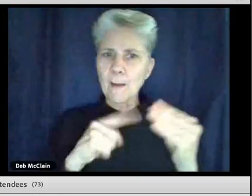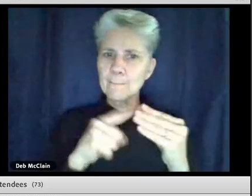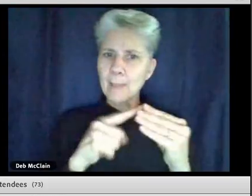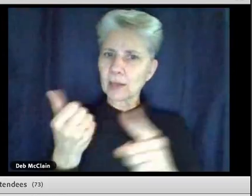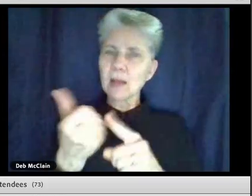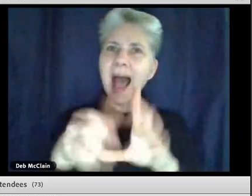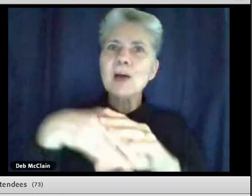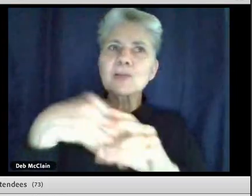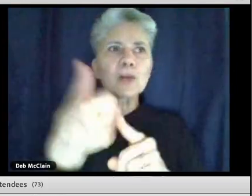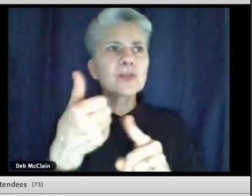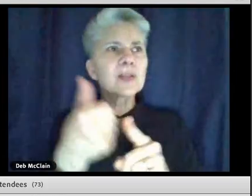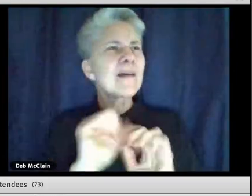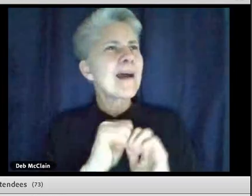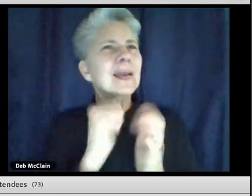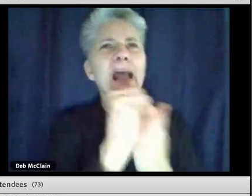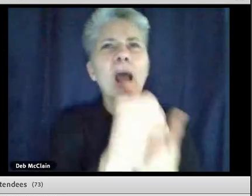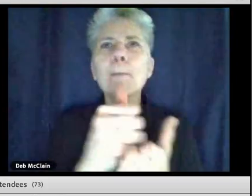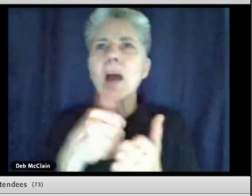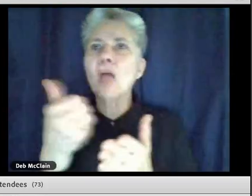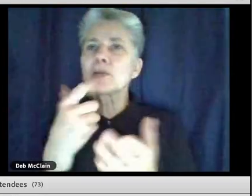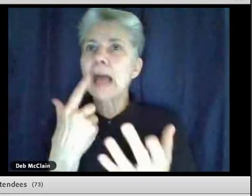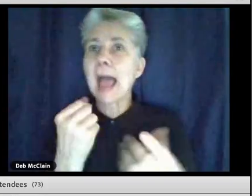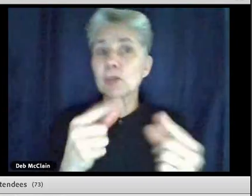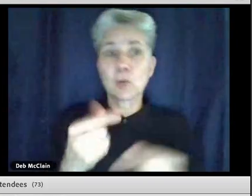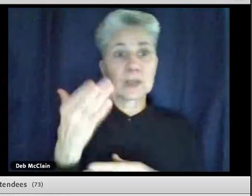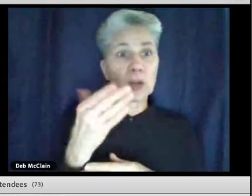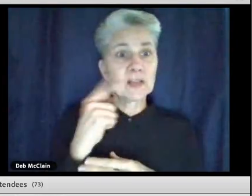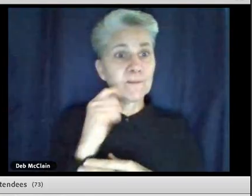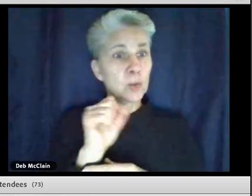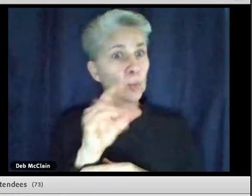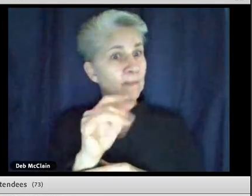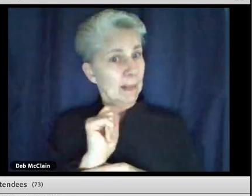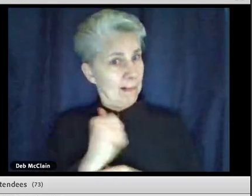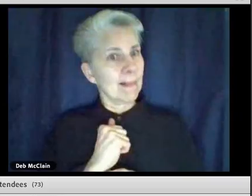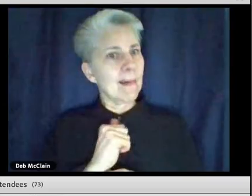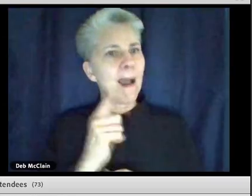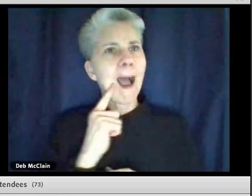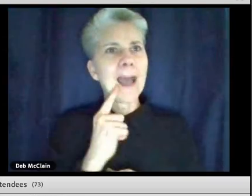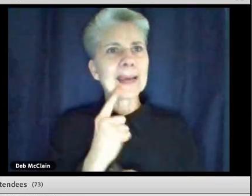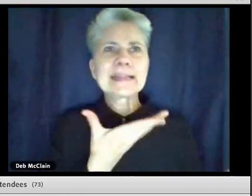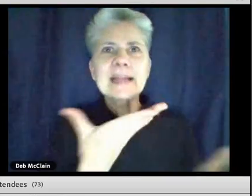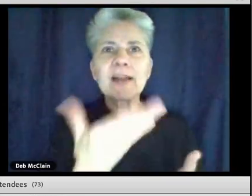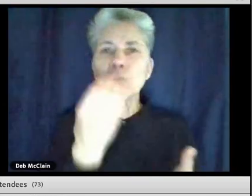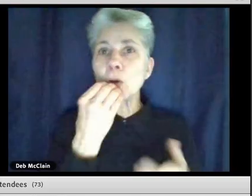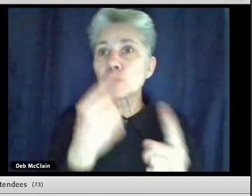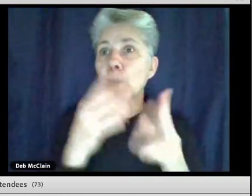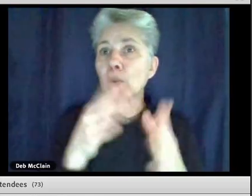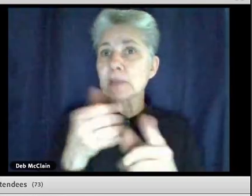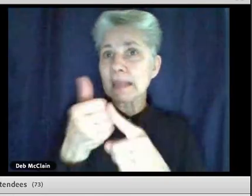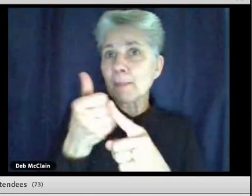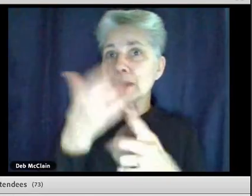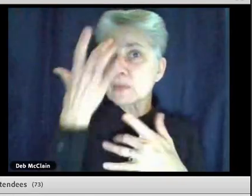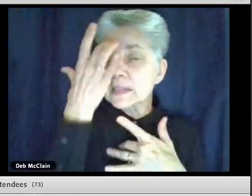You're allowed to feel that. And think outside of yourself like with me. How can I help others? I can do this presentation for SWFLN.